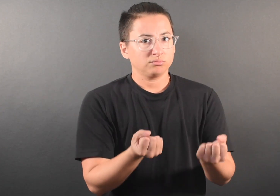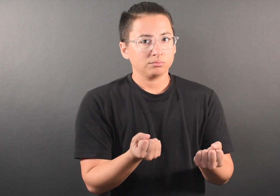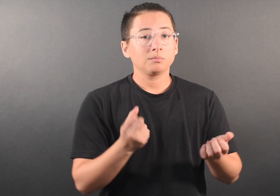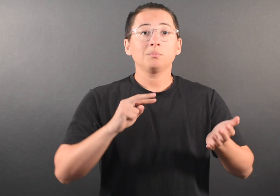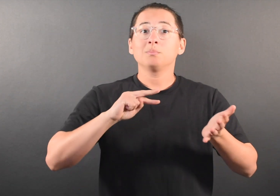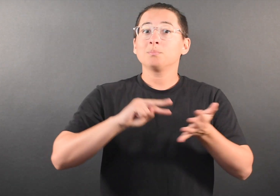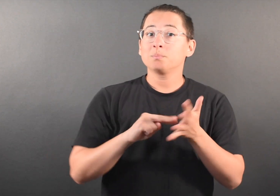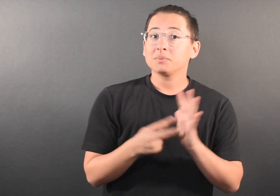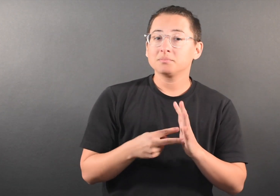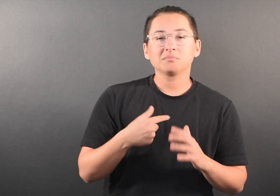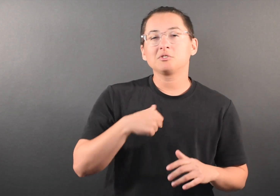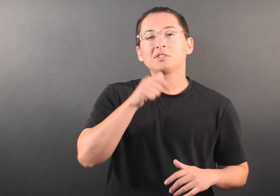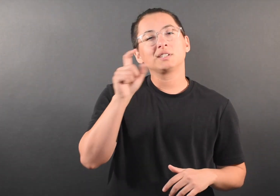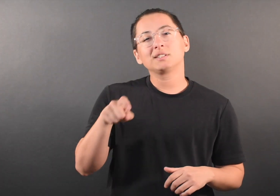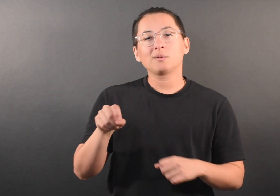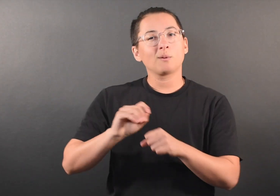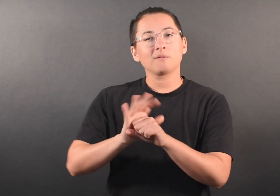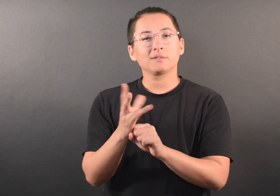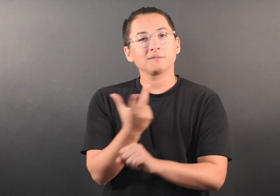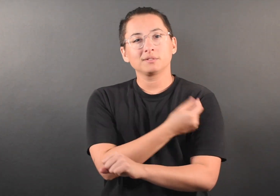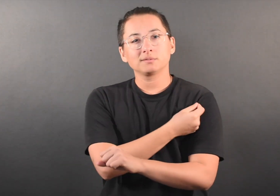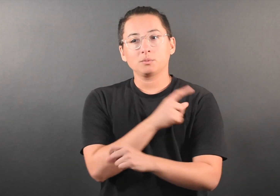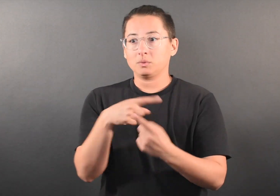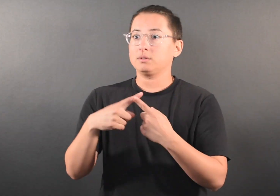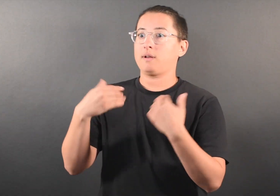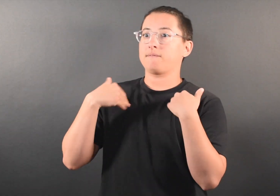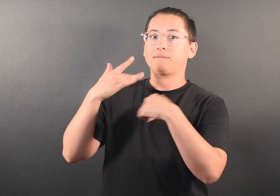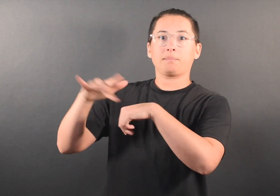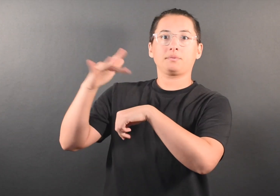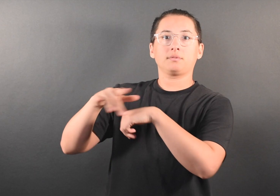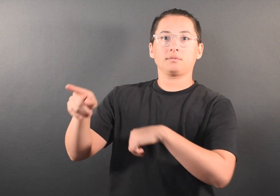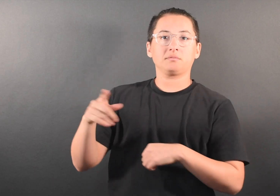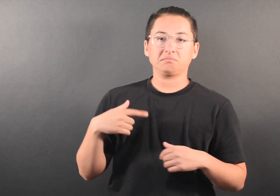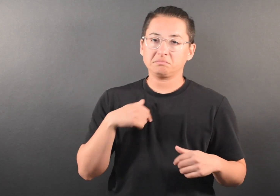so I don't need to get a COVID-19 vaccine when it's available.